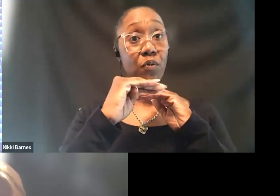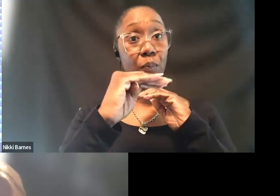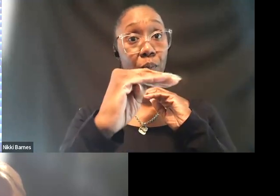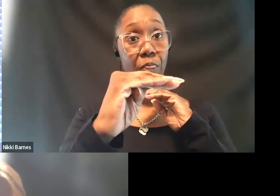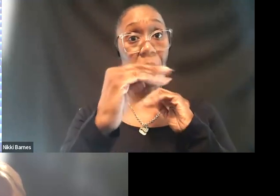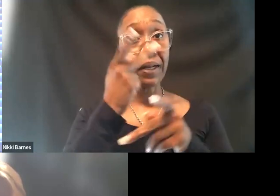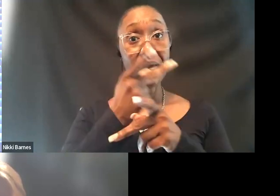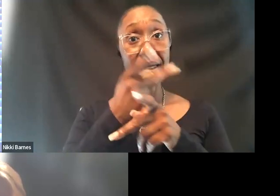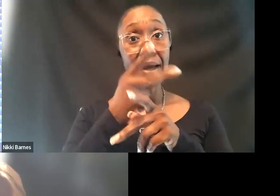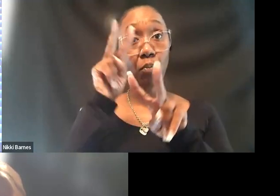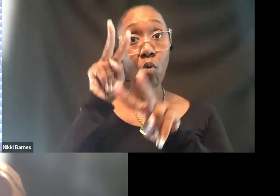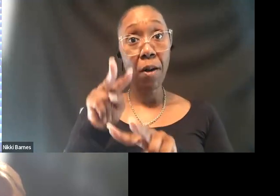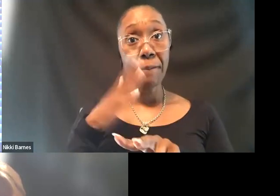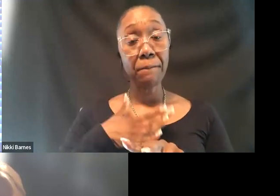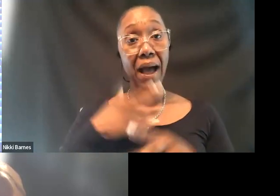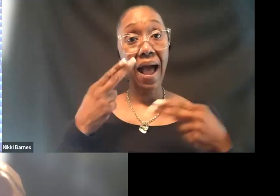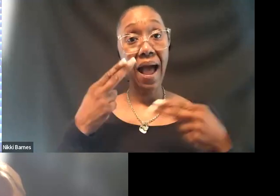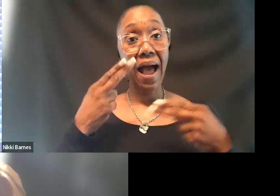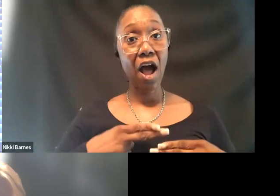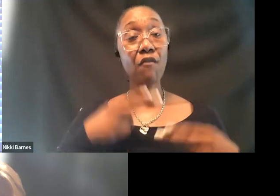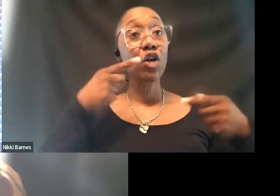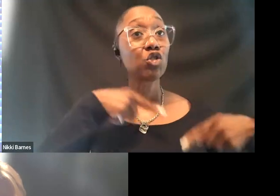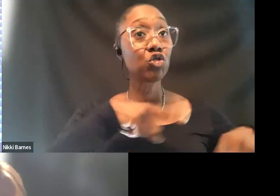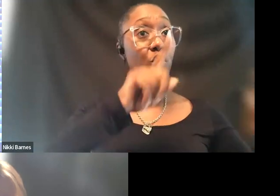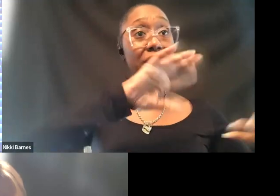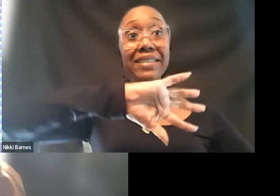Do a natural disasters and everyday life. This from Steve.